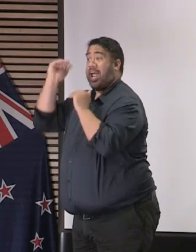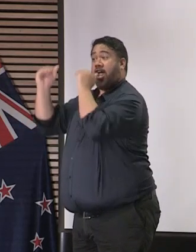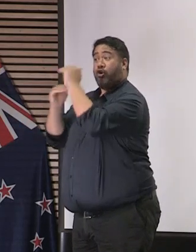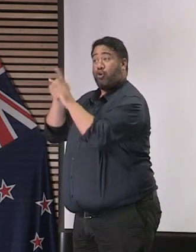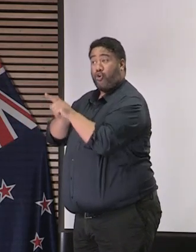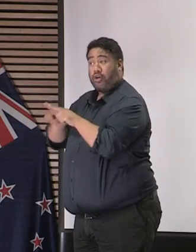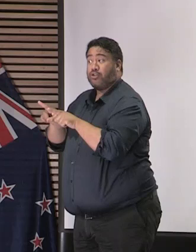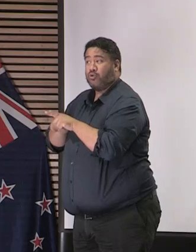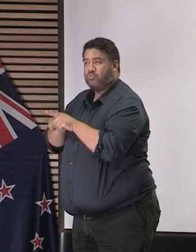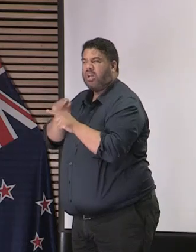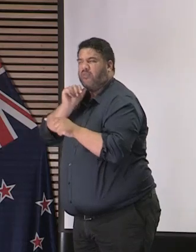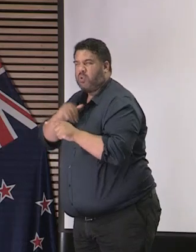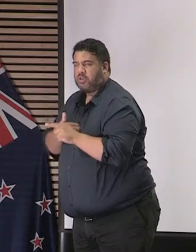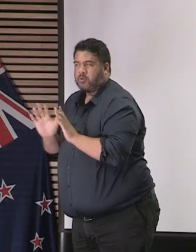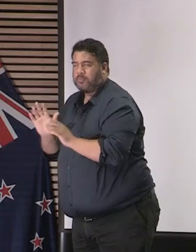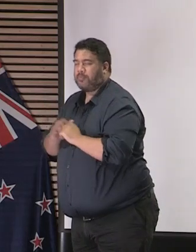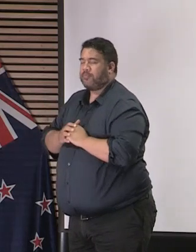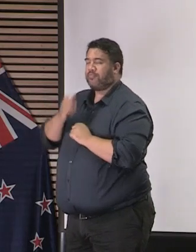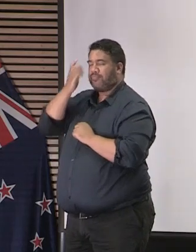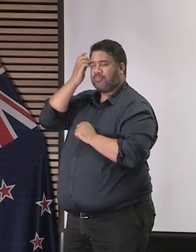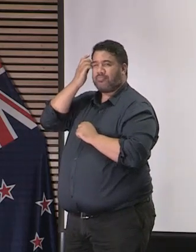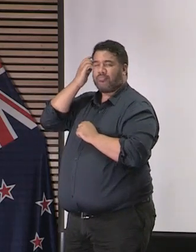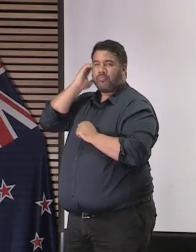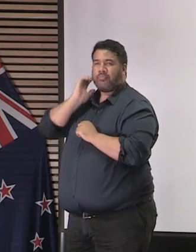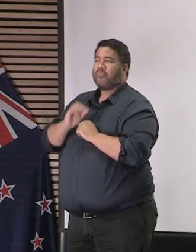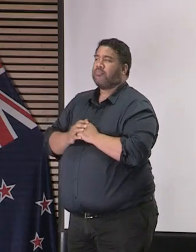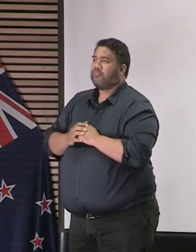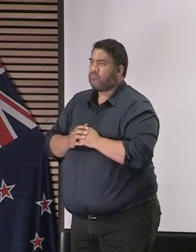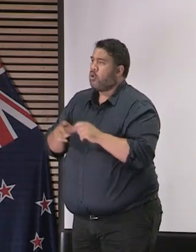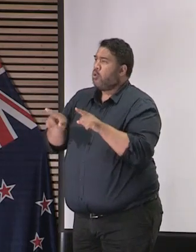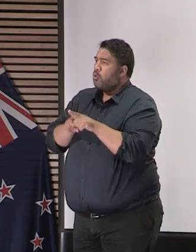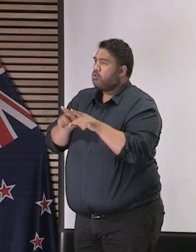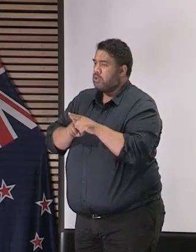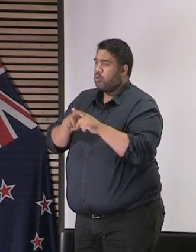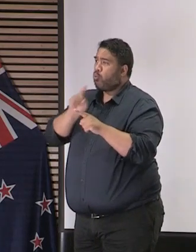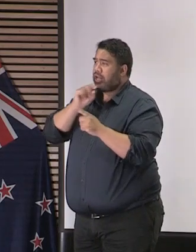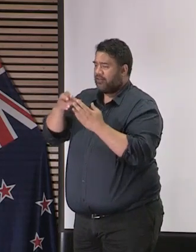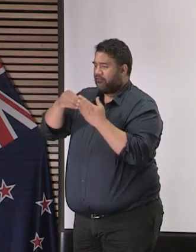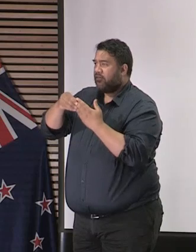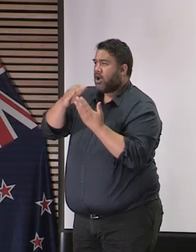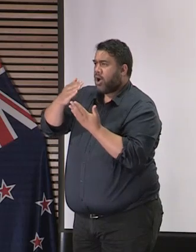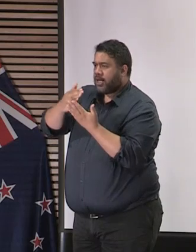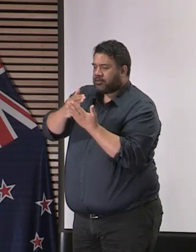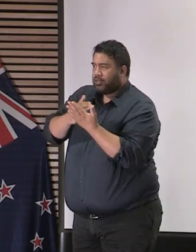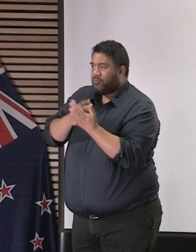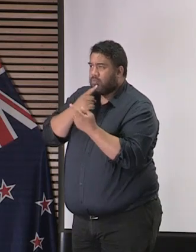education and over time we hope to be able to supply adult learning content too if